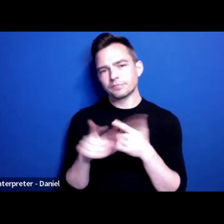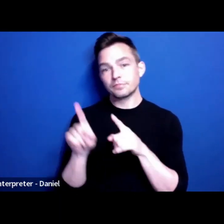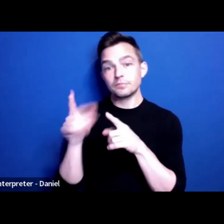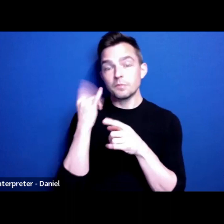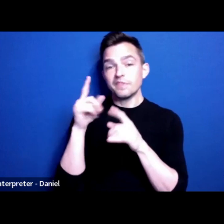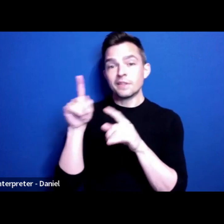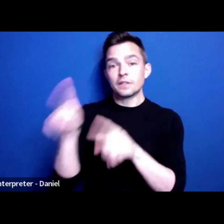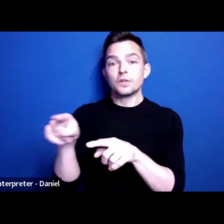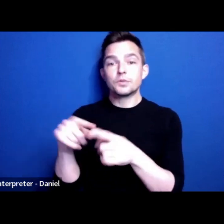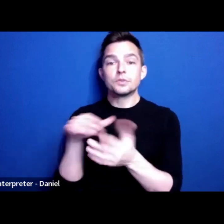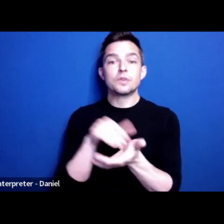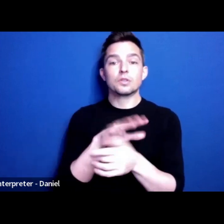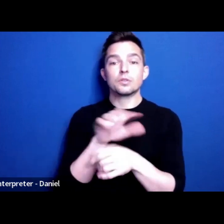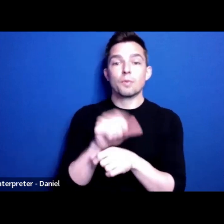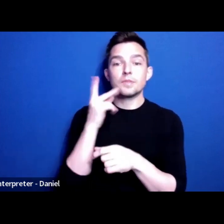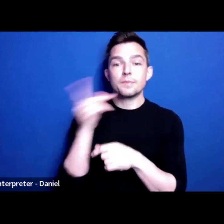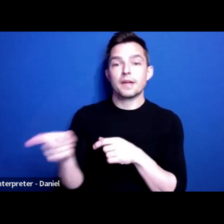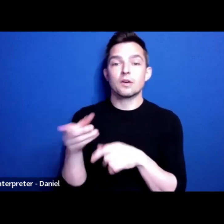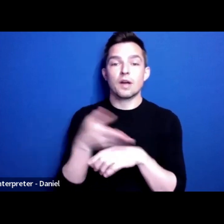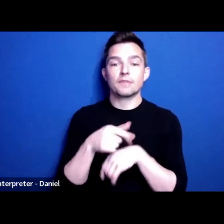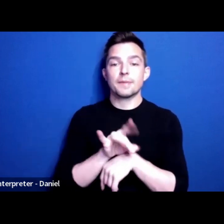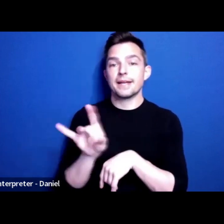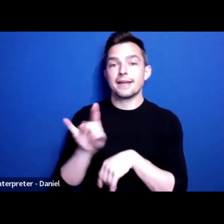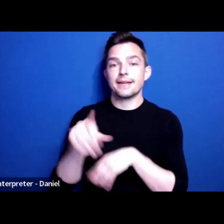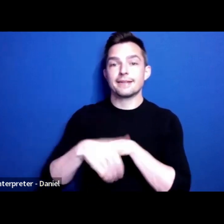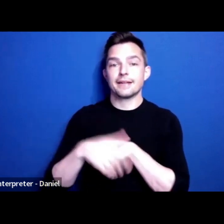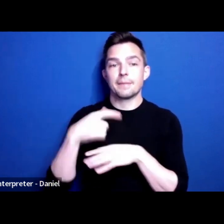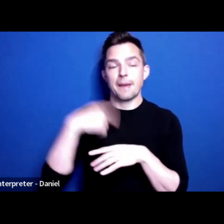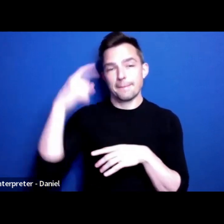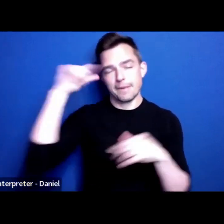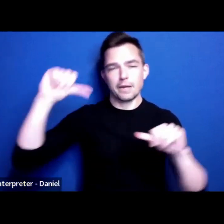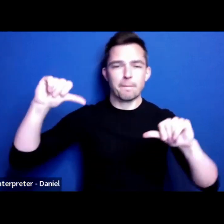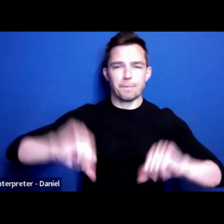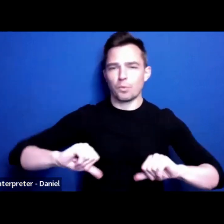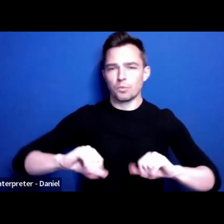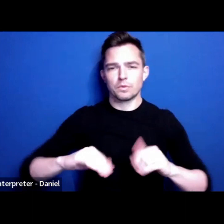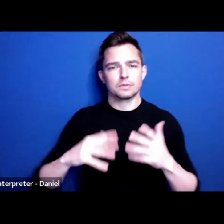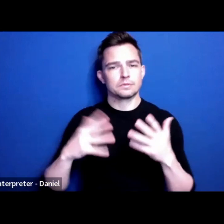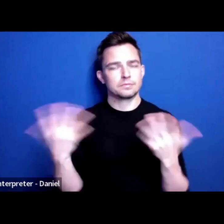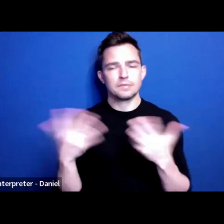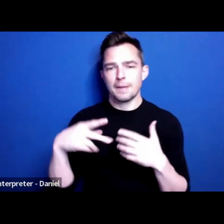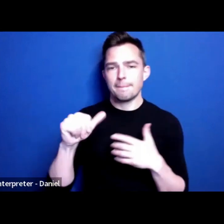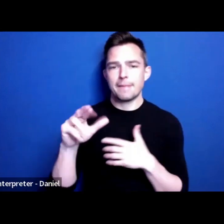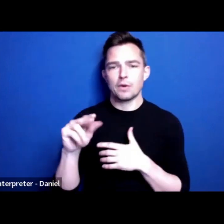after eight o'clock at night, when my brain just shuts itself down. And it's like paranormal activity, you're like, Oh, I